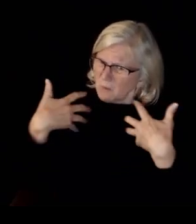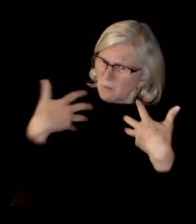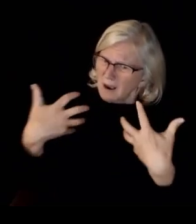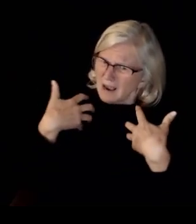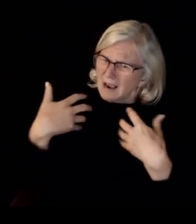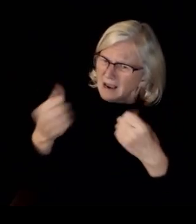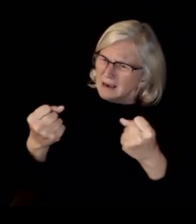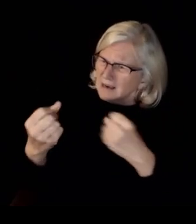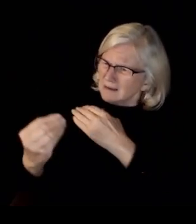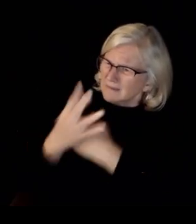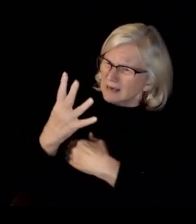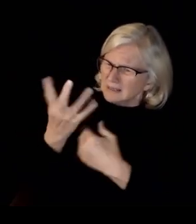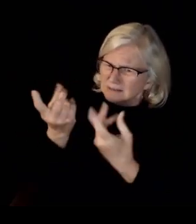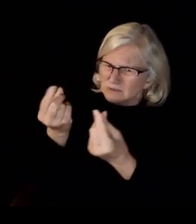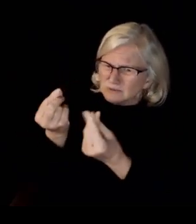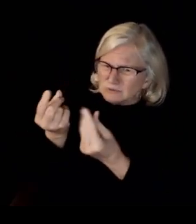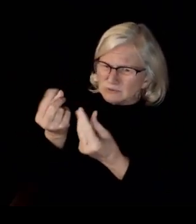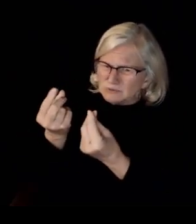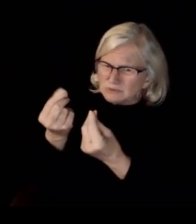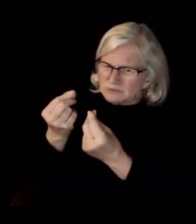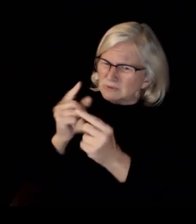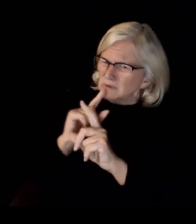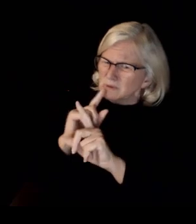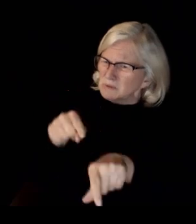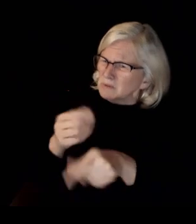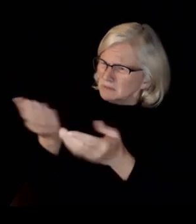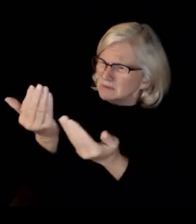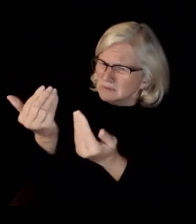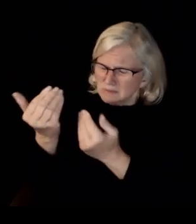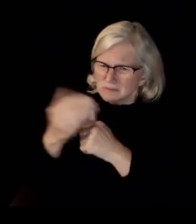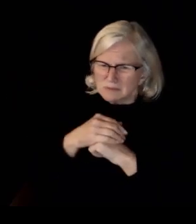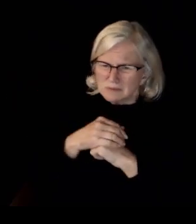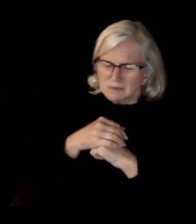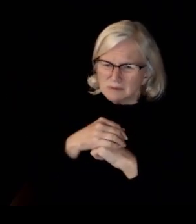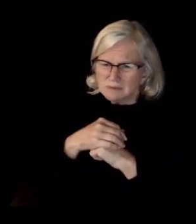MPR News: And just a quick follow-up. You know Dr Burke said earlier this week that